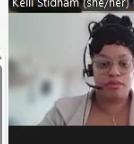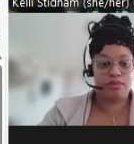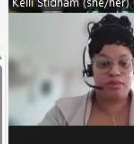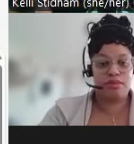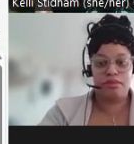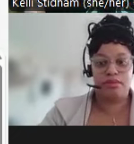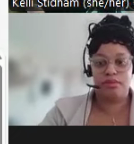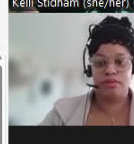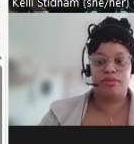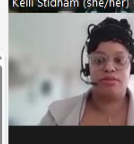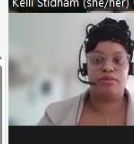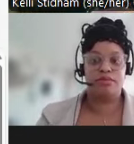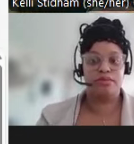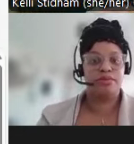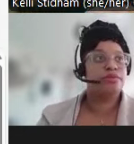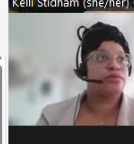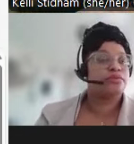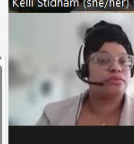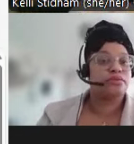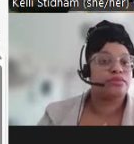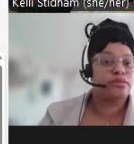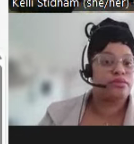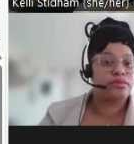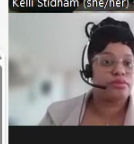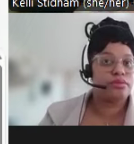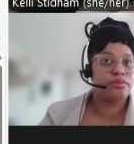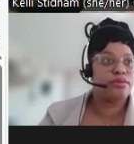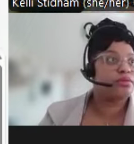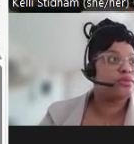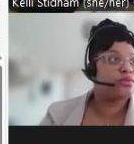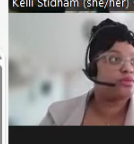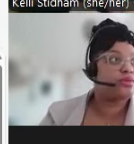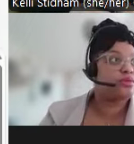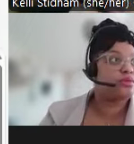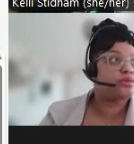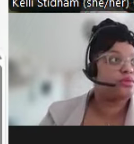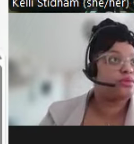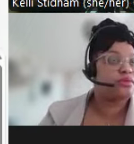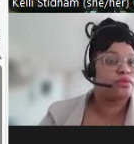will just come automatically. Um, if you